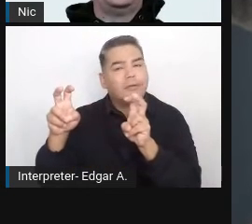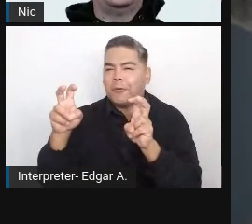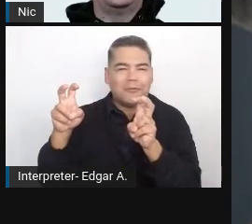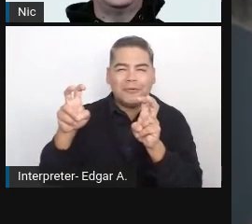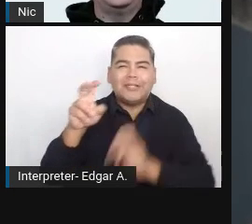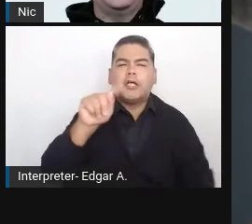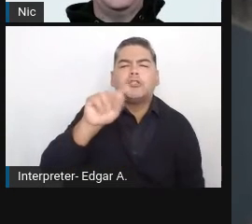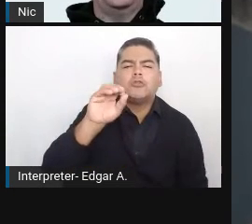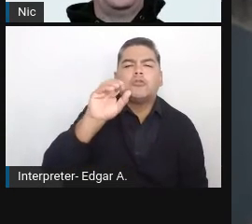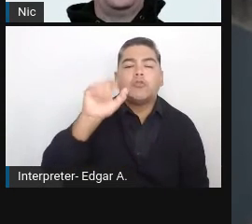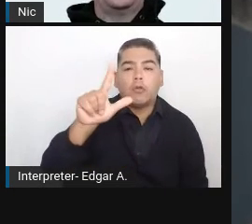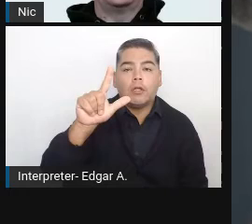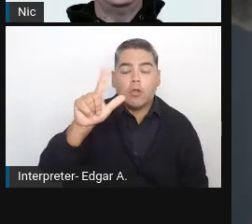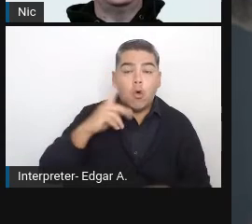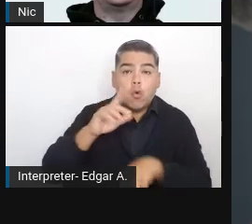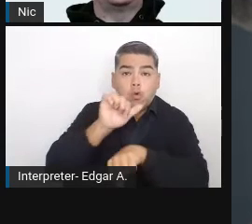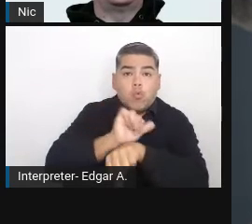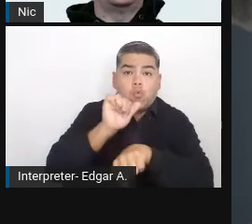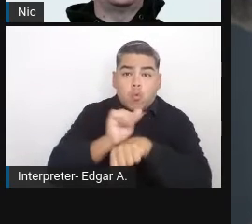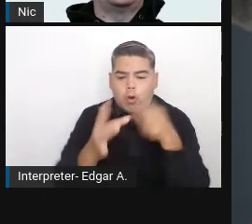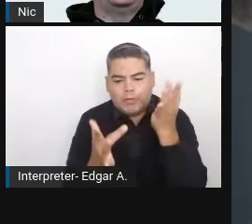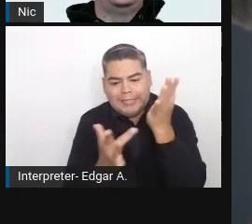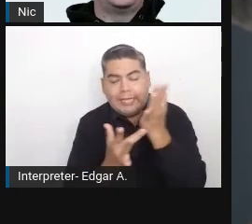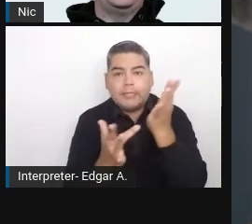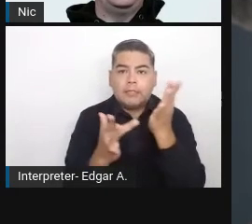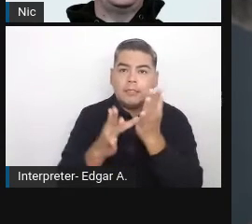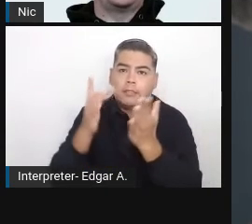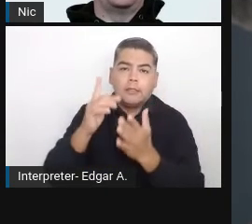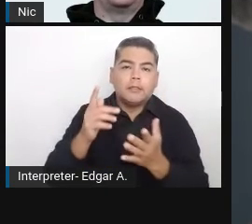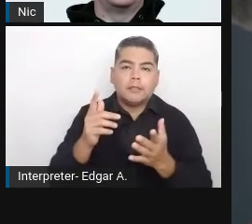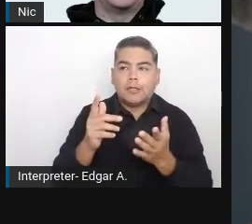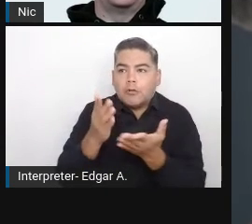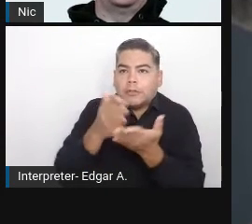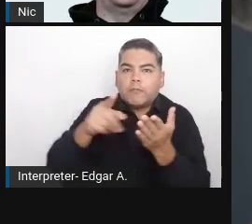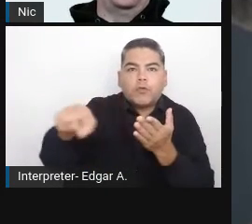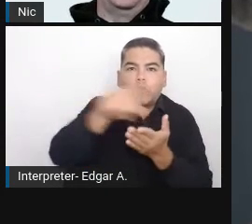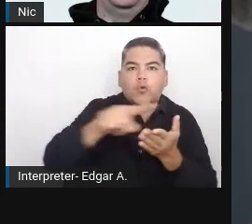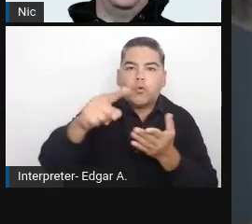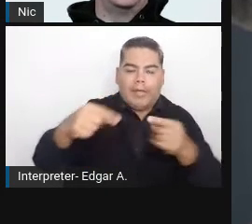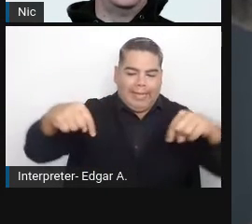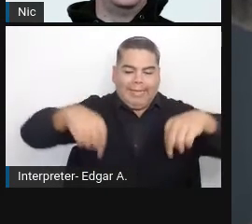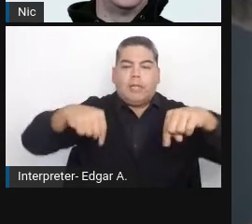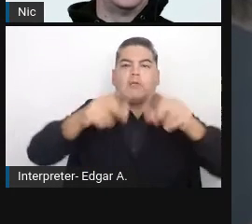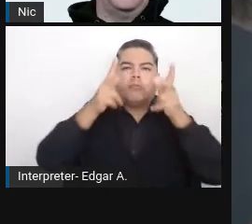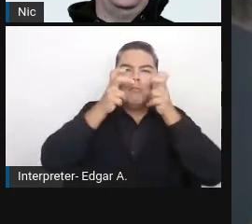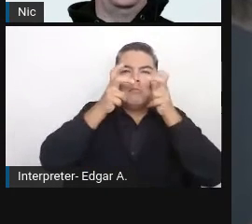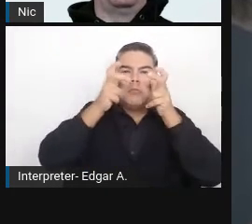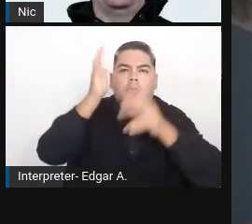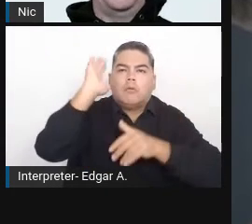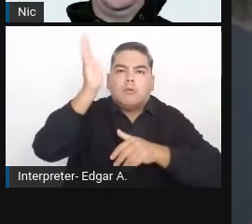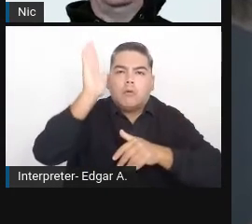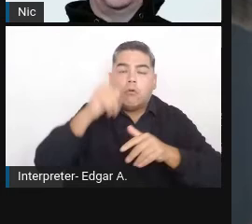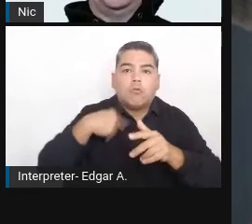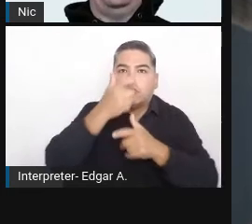We work in tech, but at least those of you attending this conference has a strong interest in using tech to create stuff.